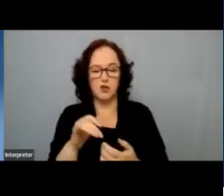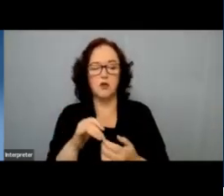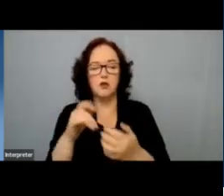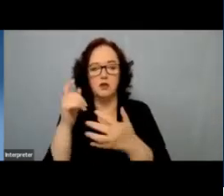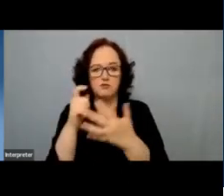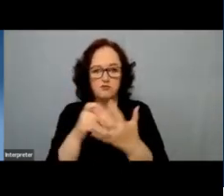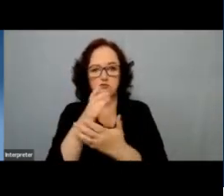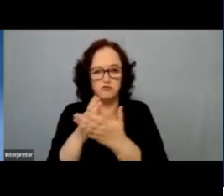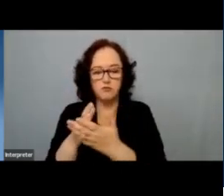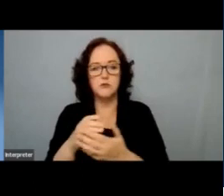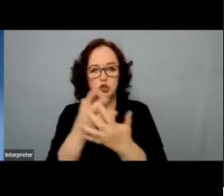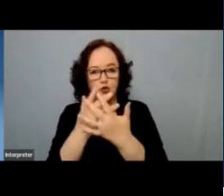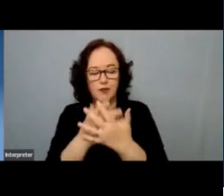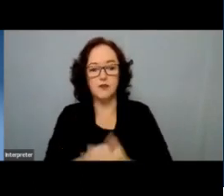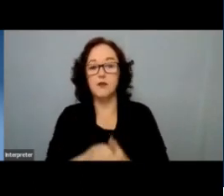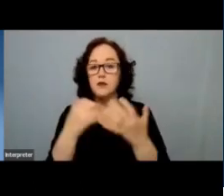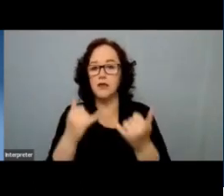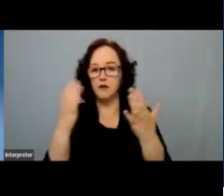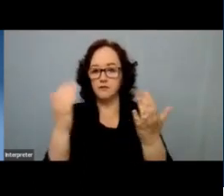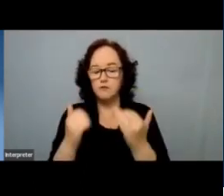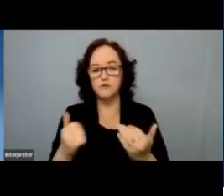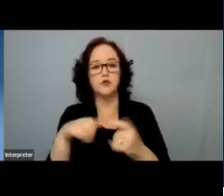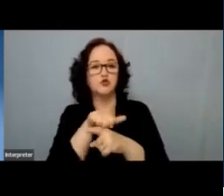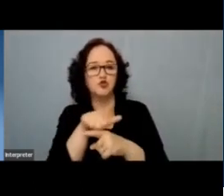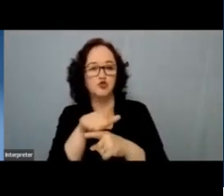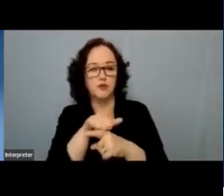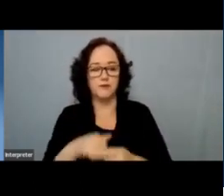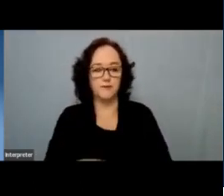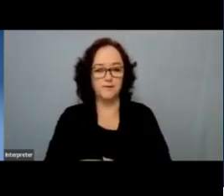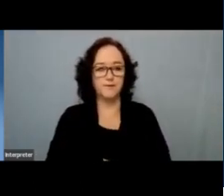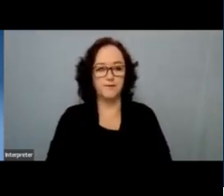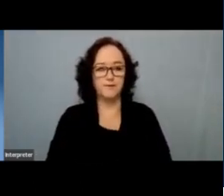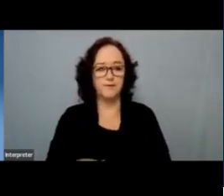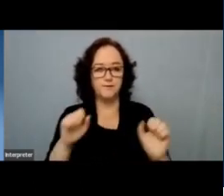education for child welfare personnel. Next slide. So